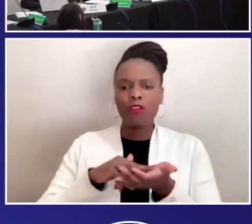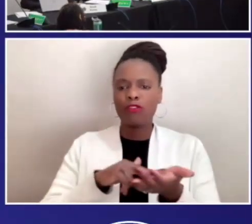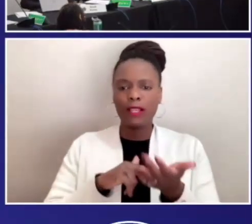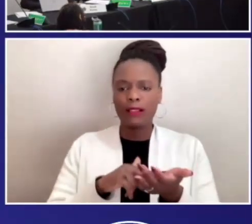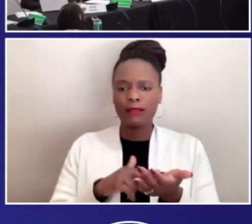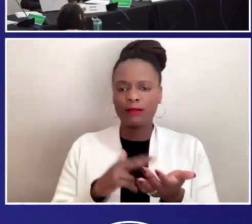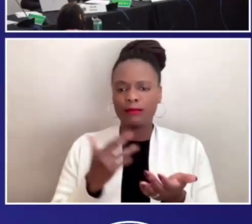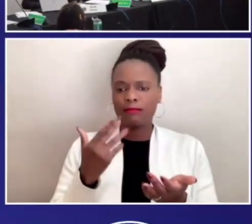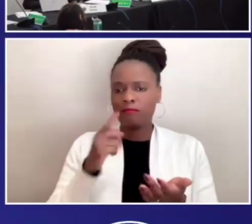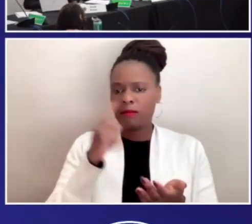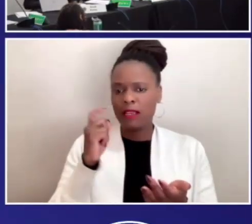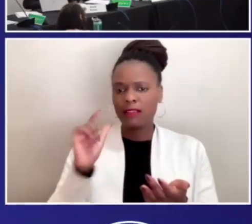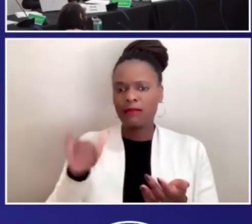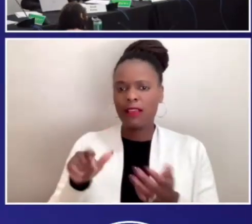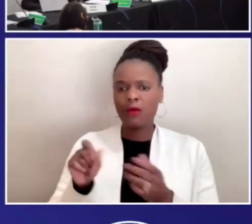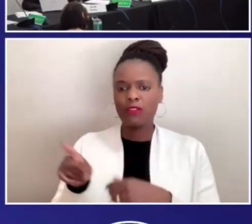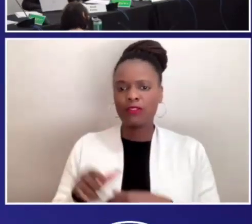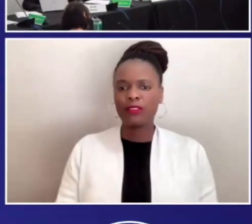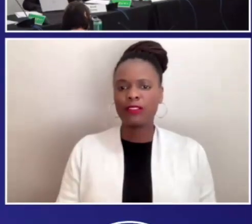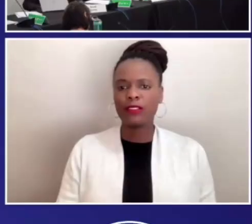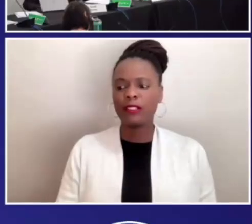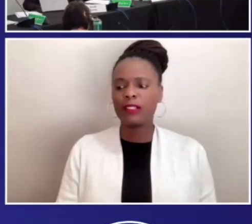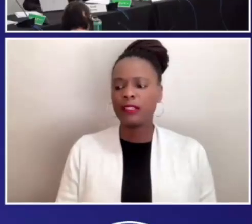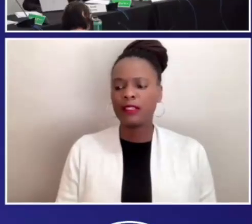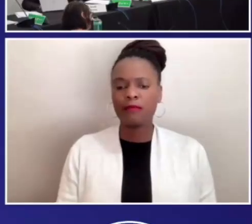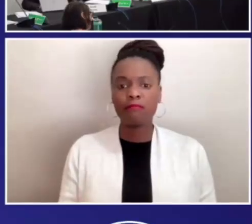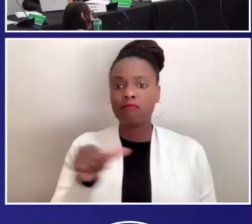question. Anybody else have any other questions?